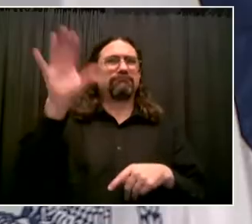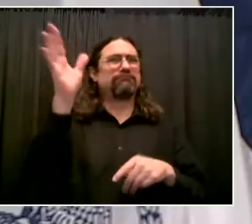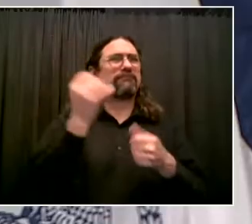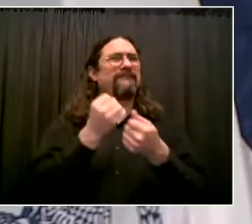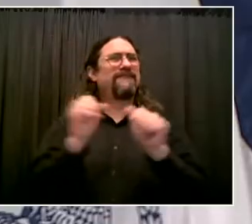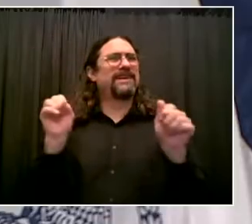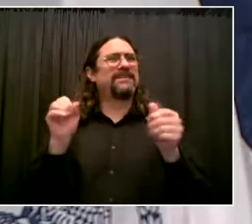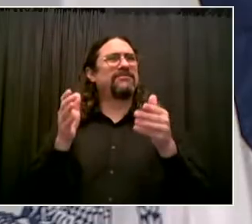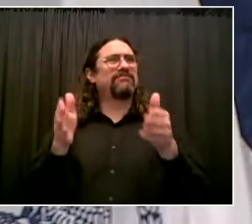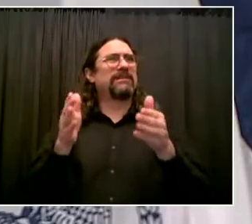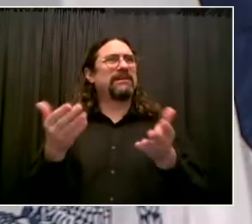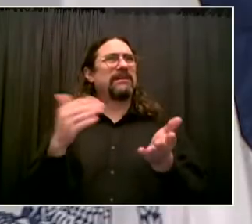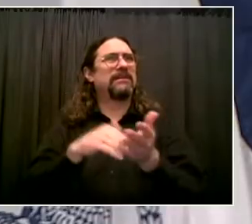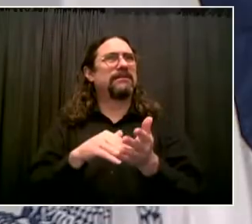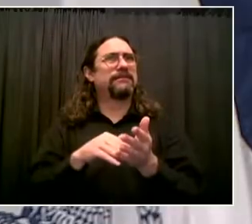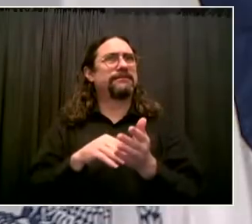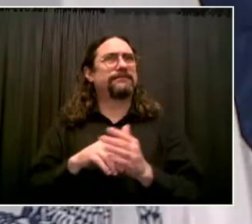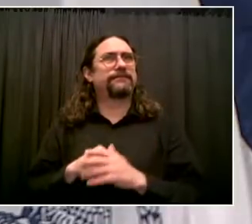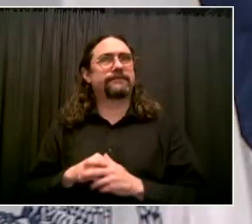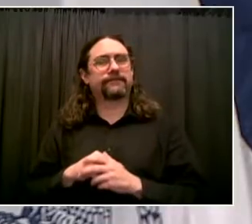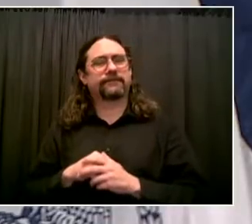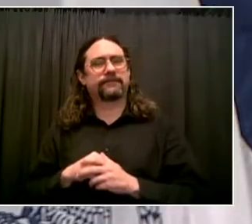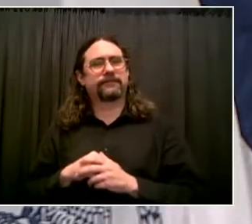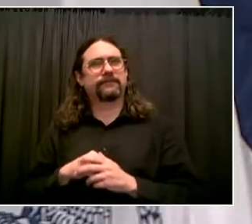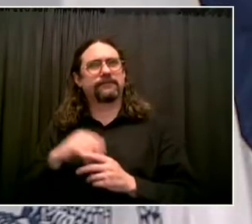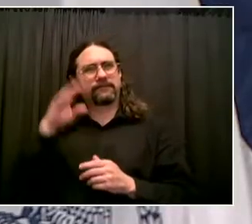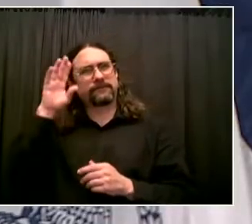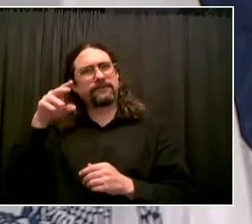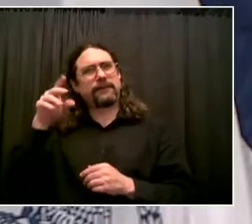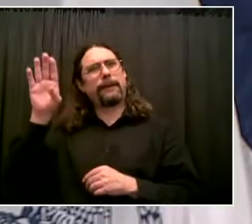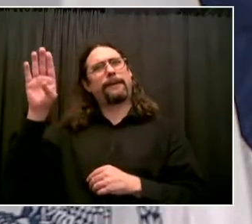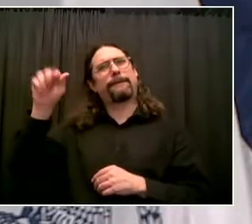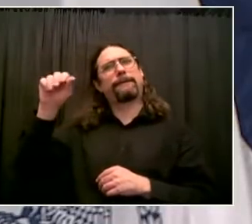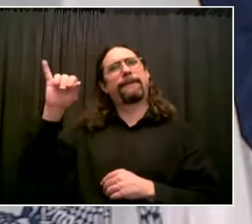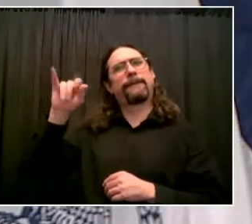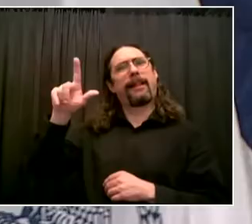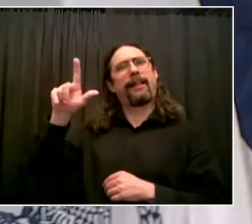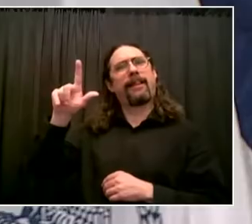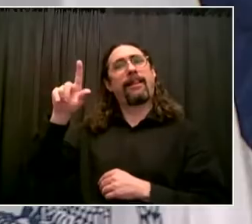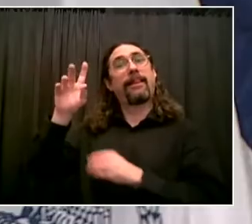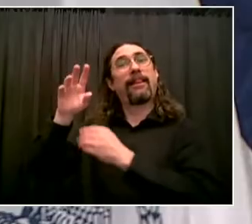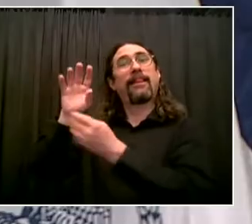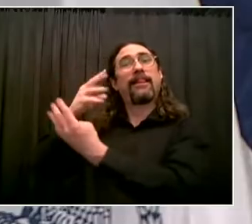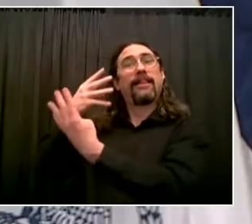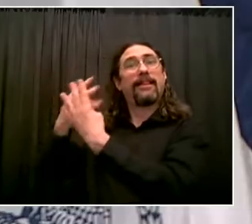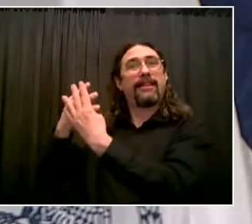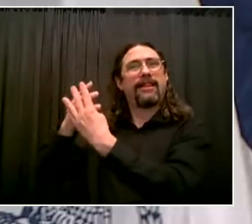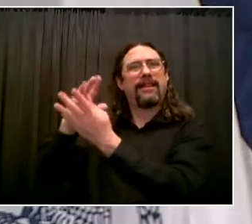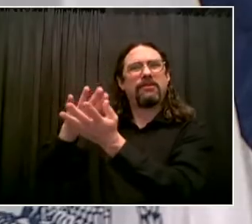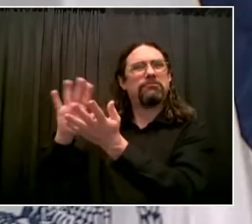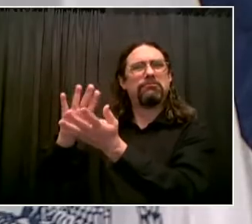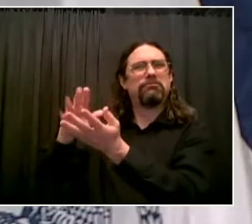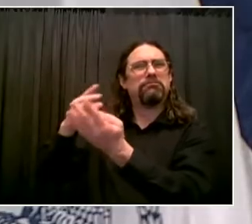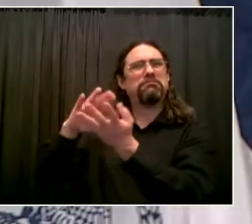CHANGE THE BAIL LAWS OR GO TO ALBANY TO CHANGE